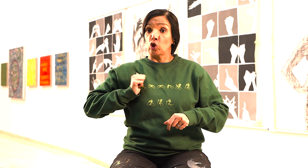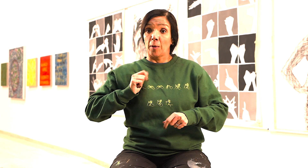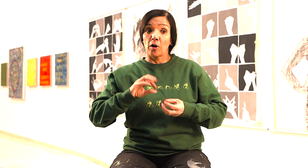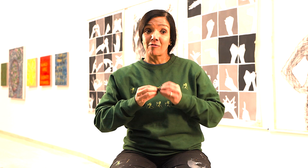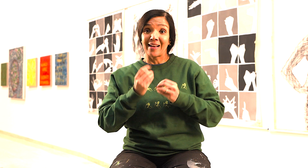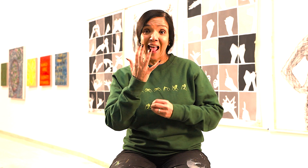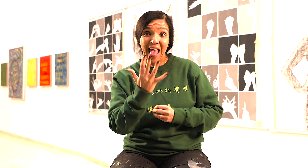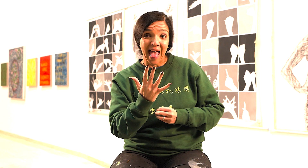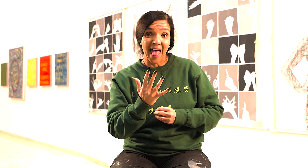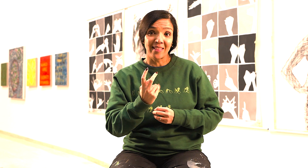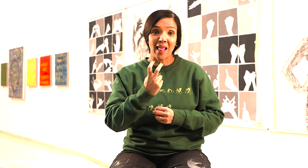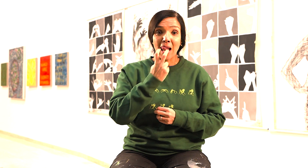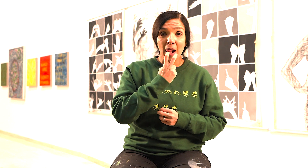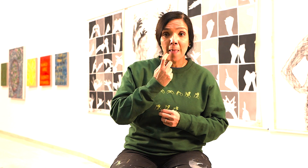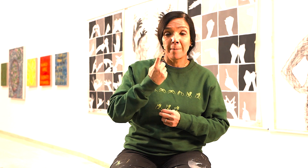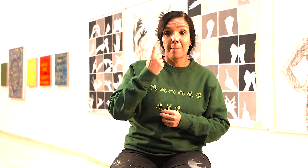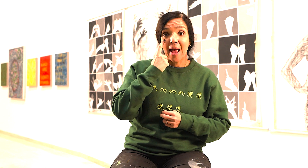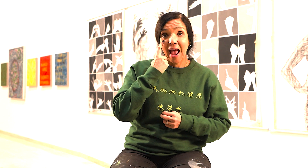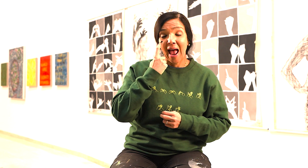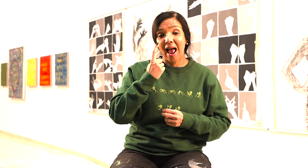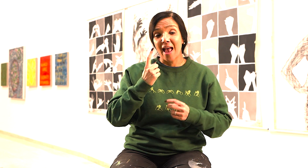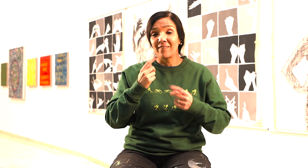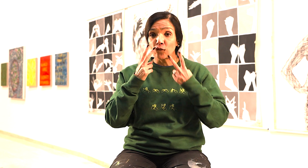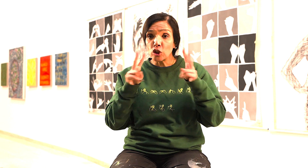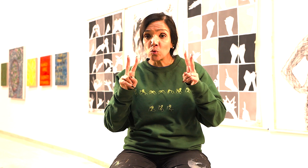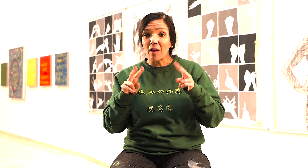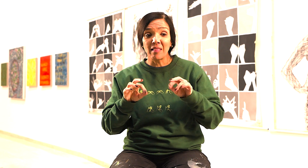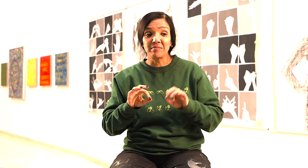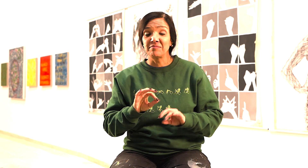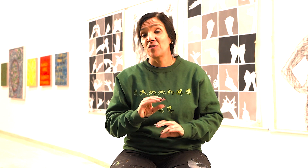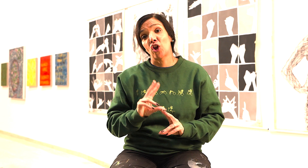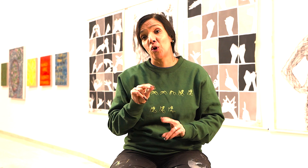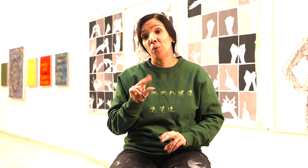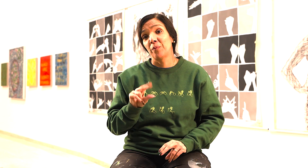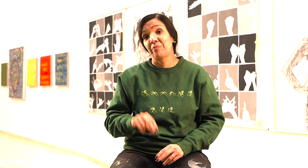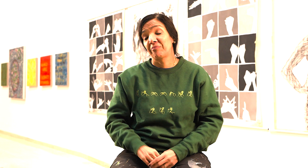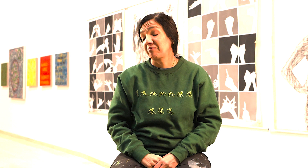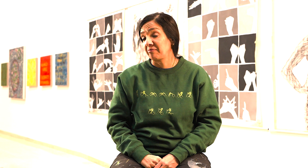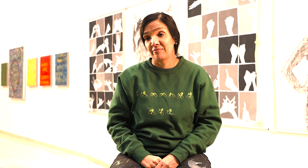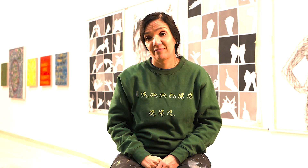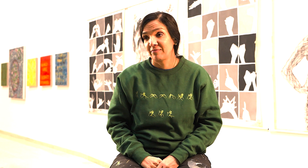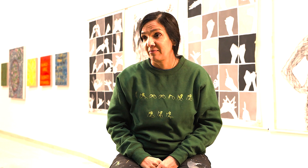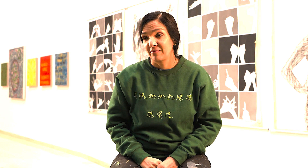and I assume they're gonna create using the hands, mouth, and eyes, and it will be visual, but no.